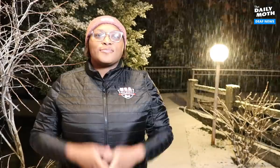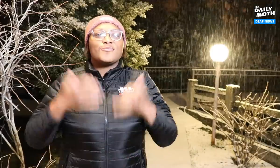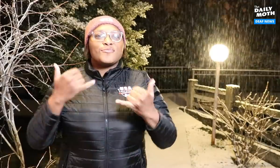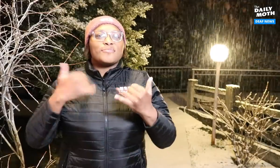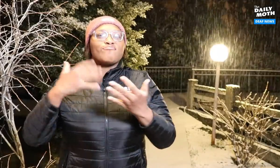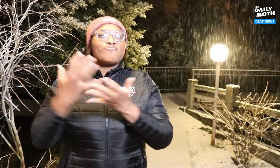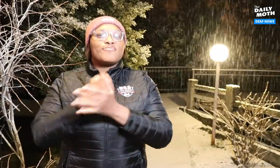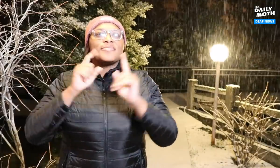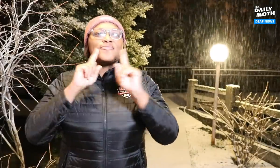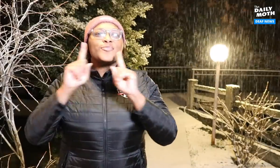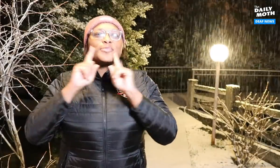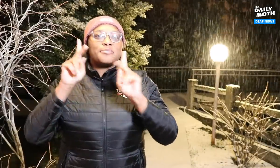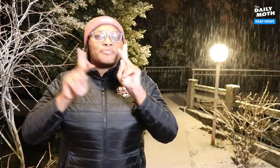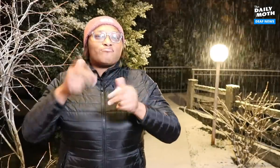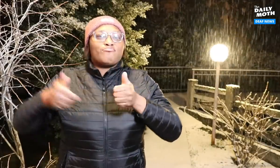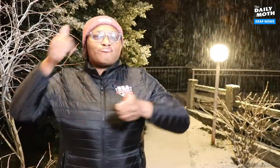Today I had the opportunity to interview two different